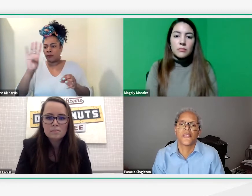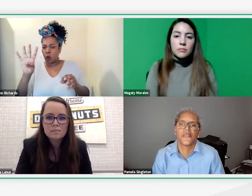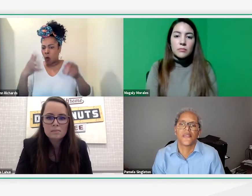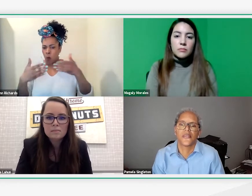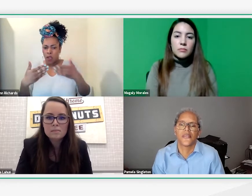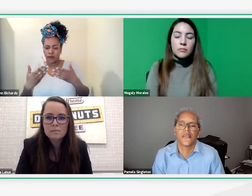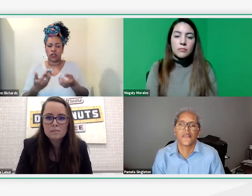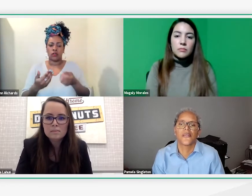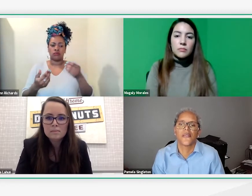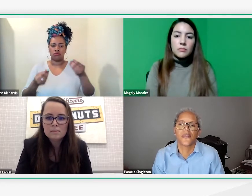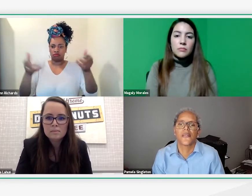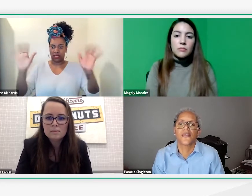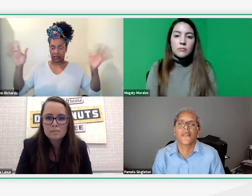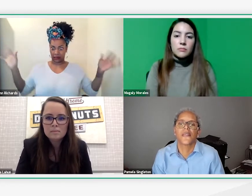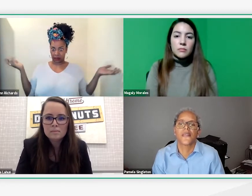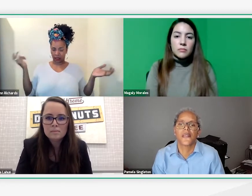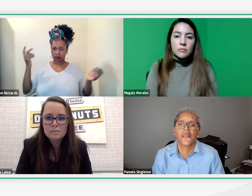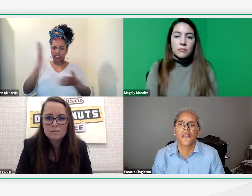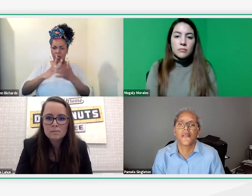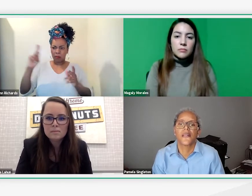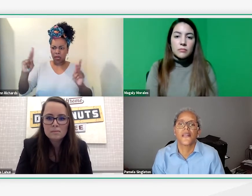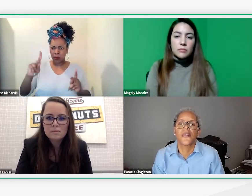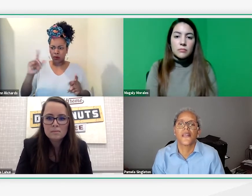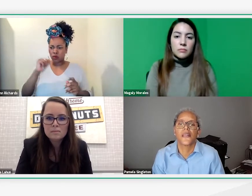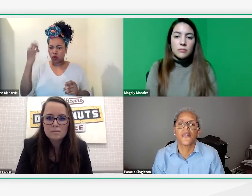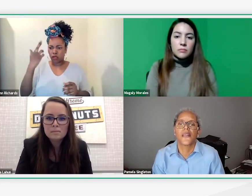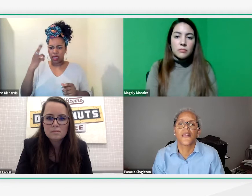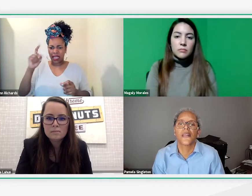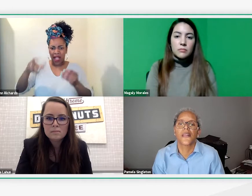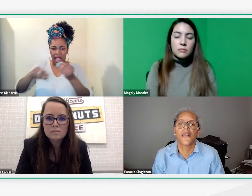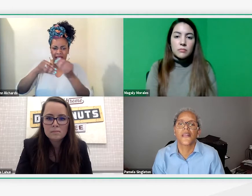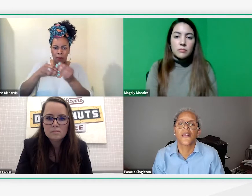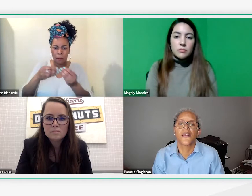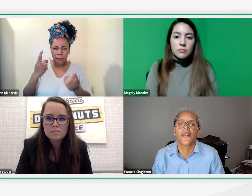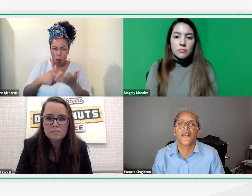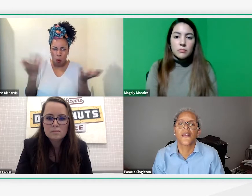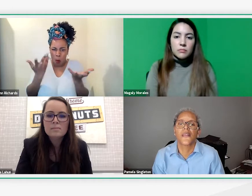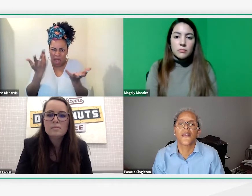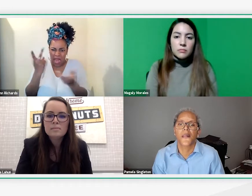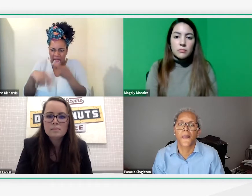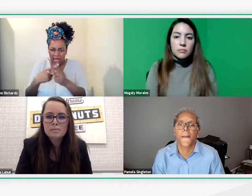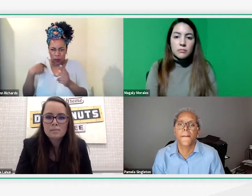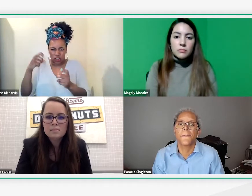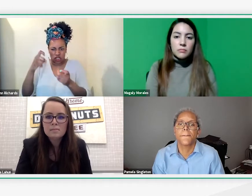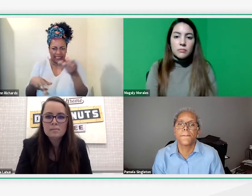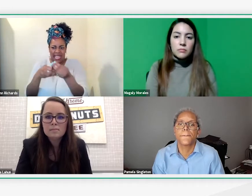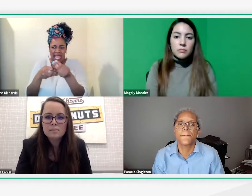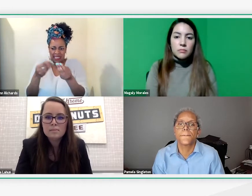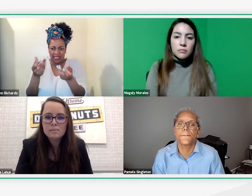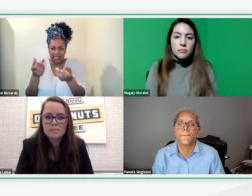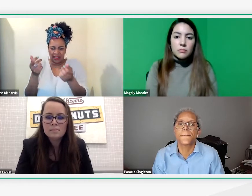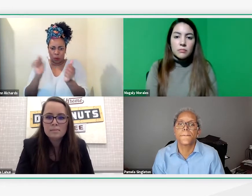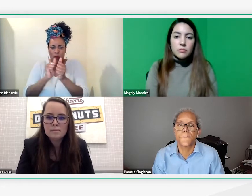received a W-2 form or a W-4 form, whatever form we're talking about here.